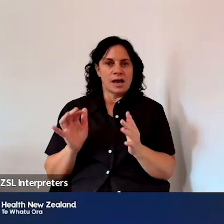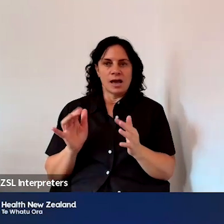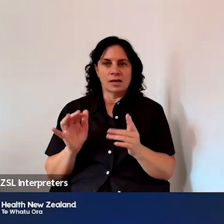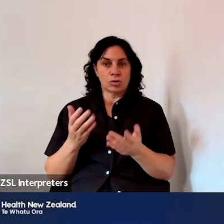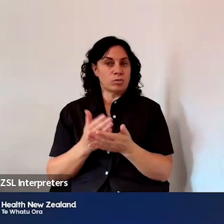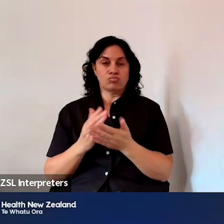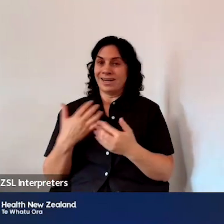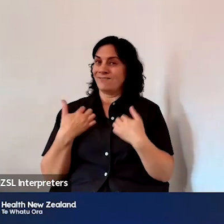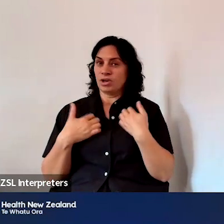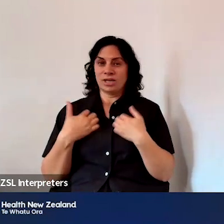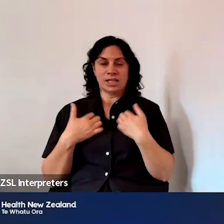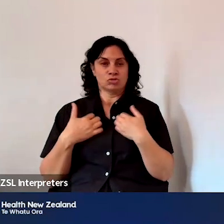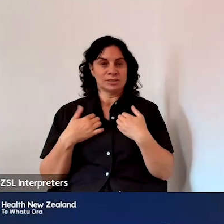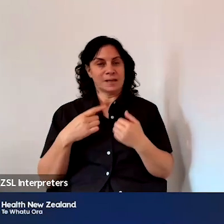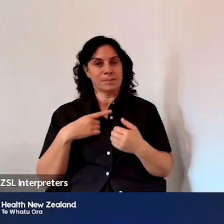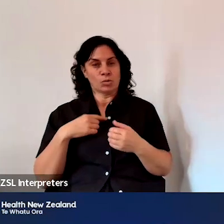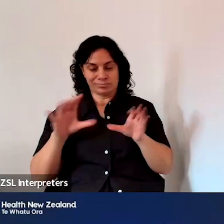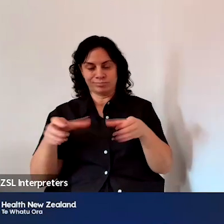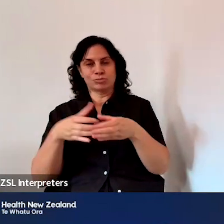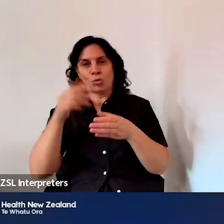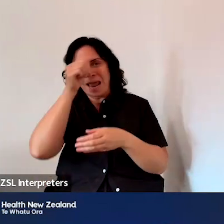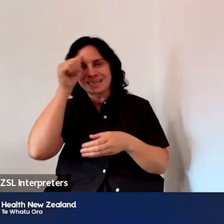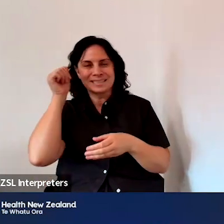Again, as academics and other people who might be on the webinar,